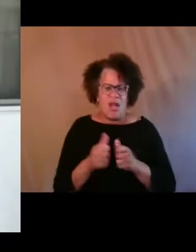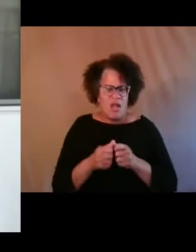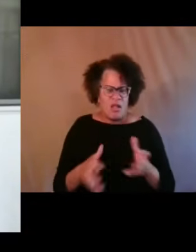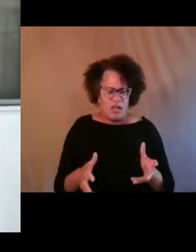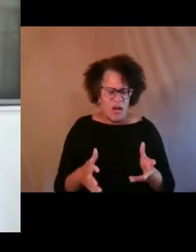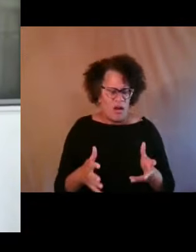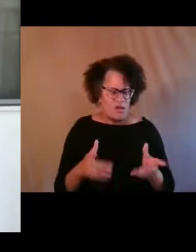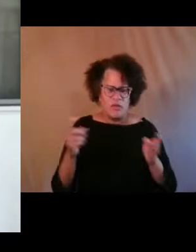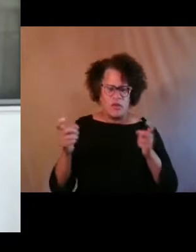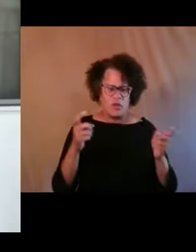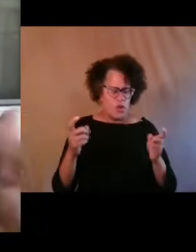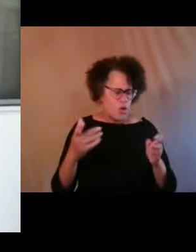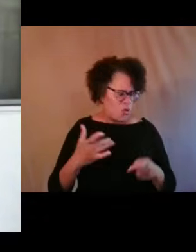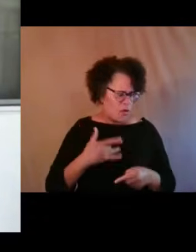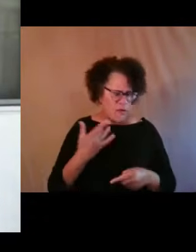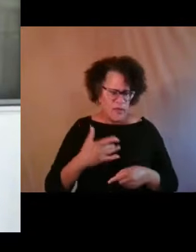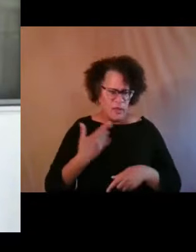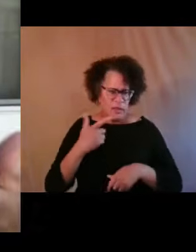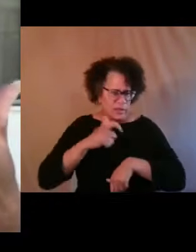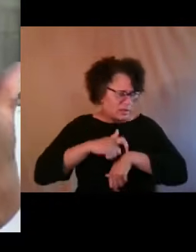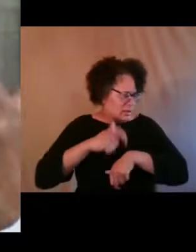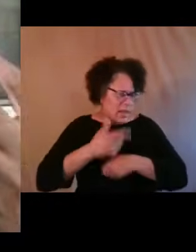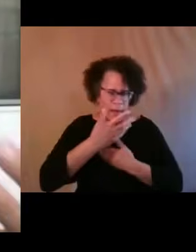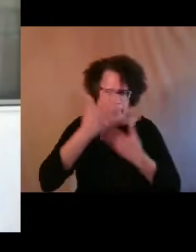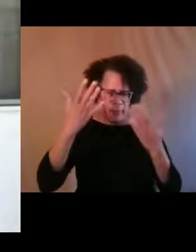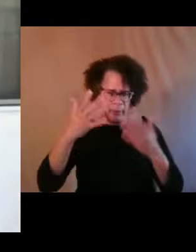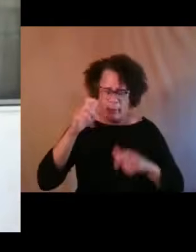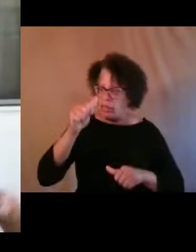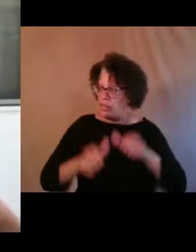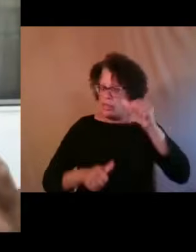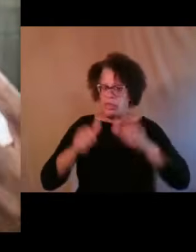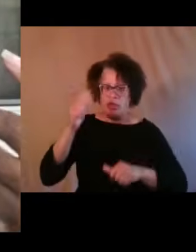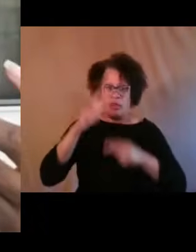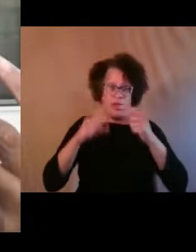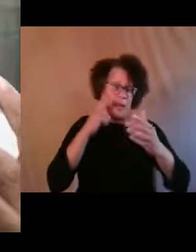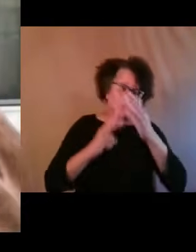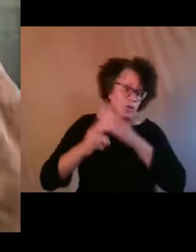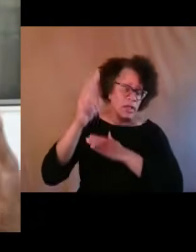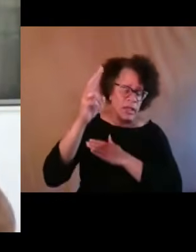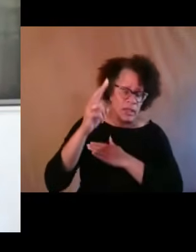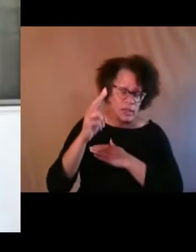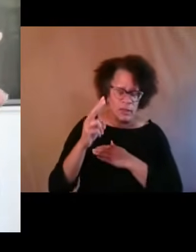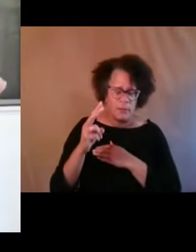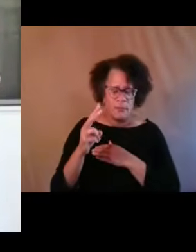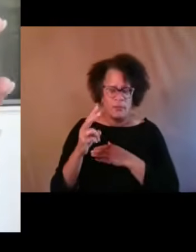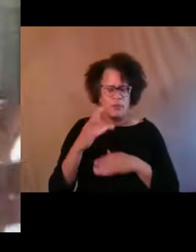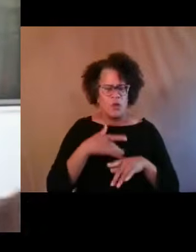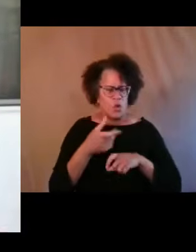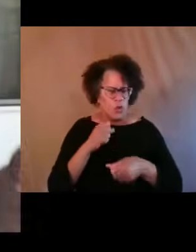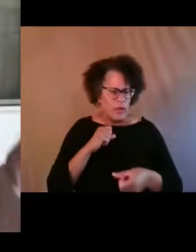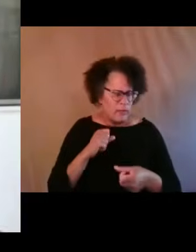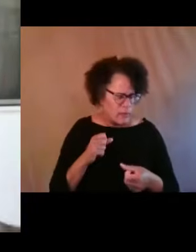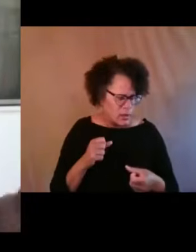sense of time, sense of uncertainty. Grieving loss has just been an active part